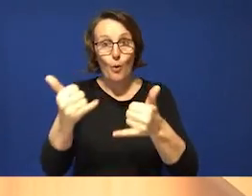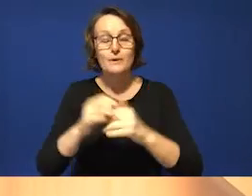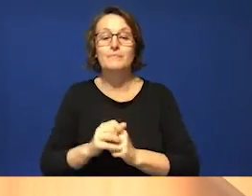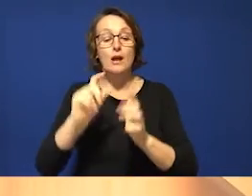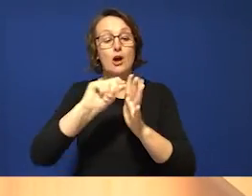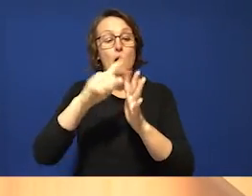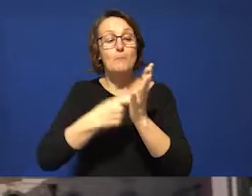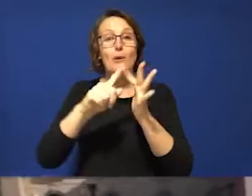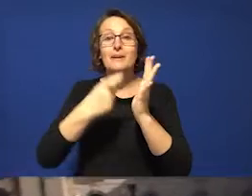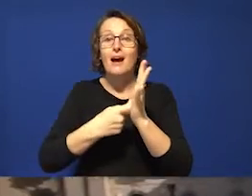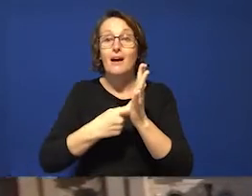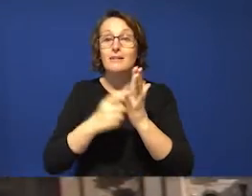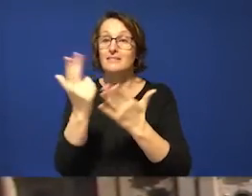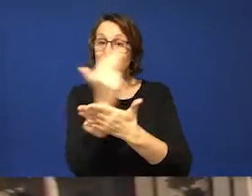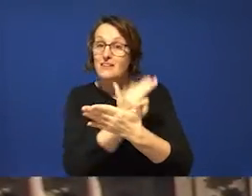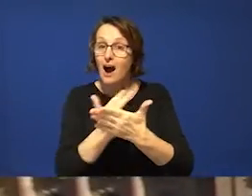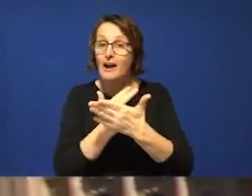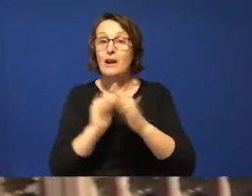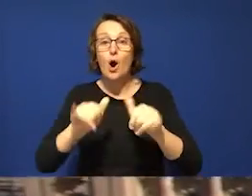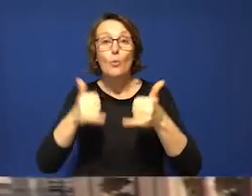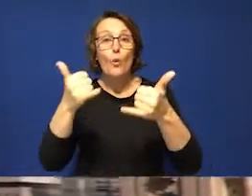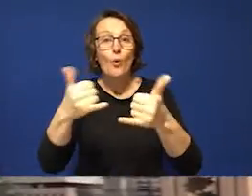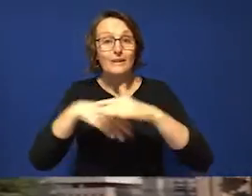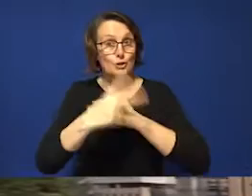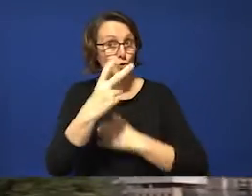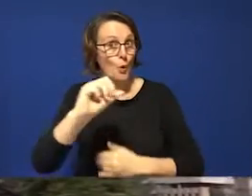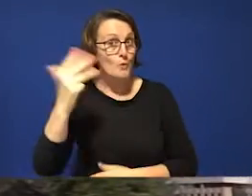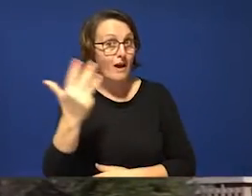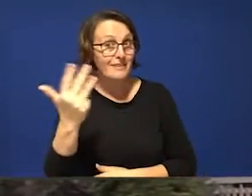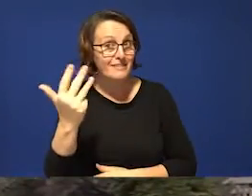the Premiers Design Awards for the year in 2019,